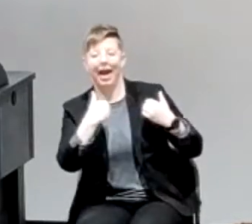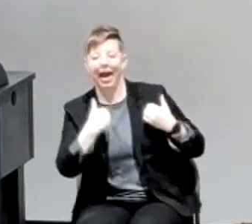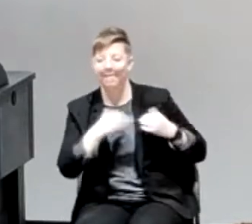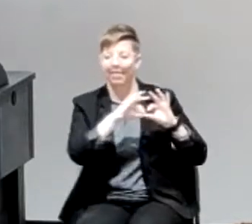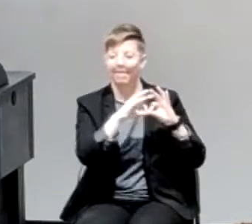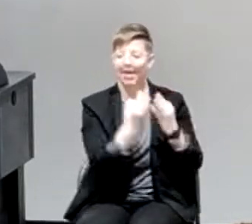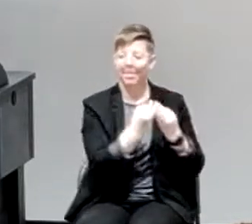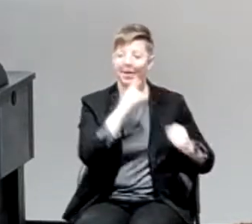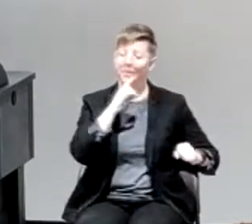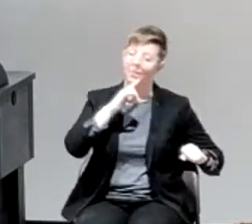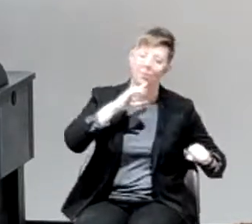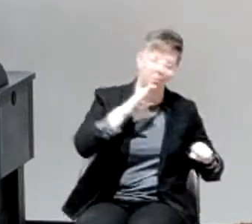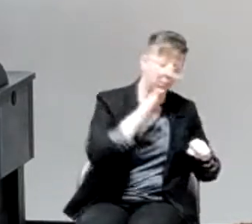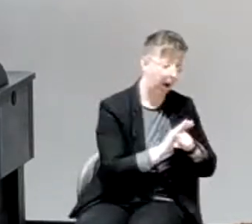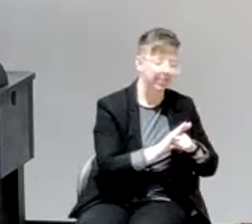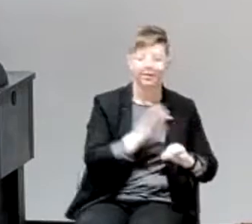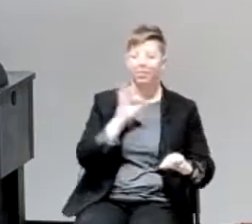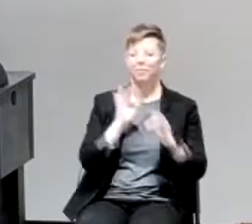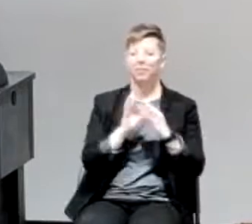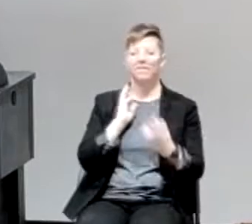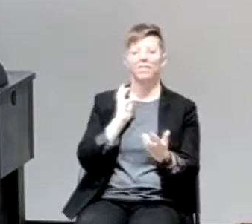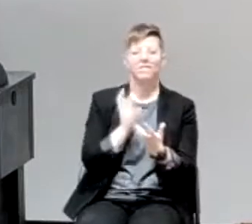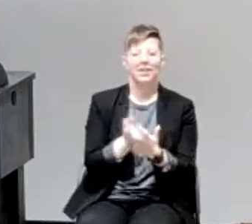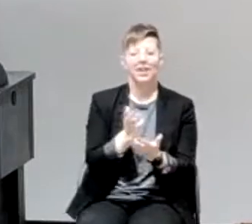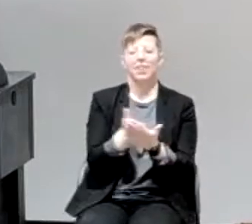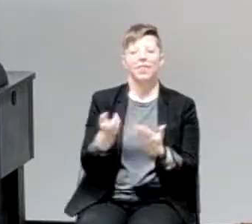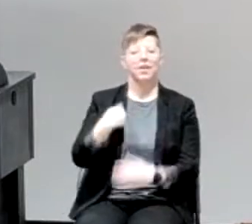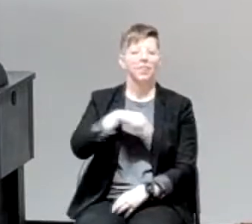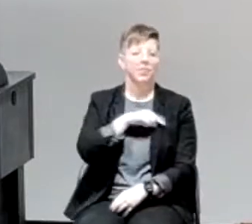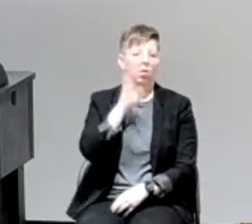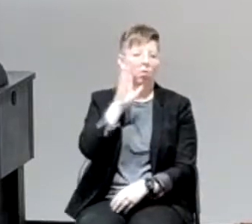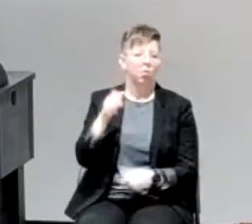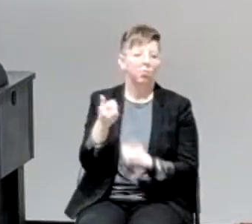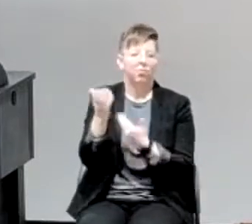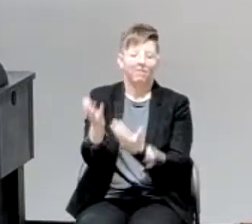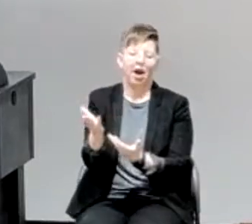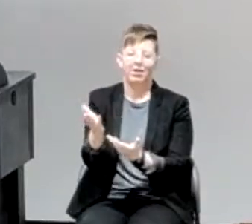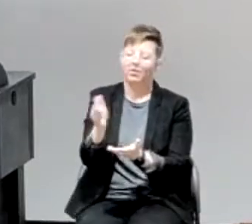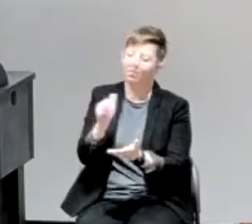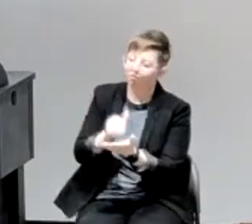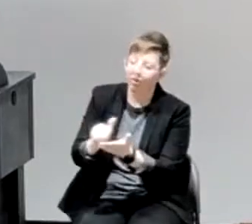And you're a perfect fit in our family. And now we just got to get the family to